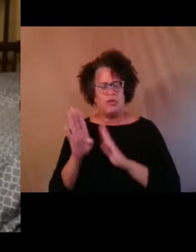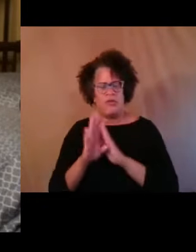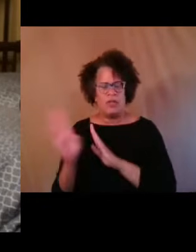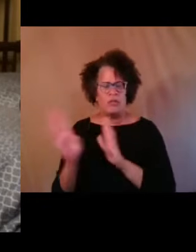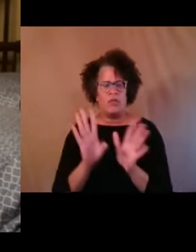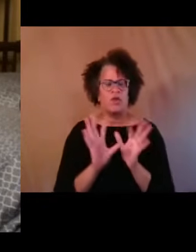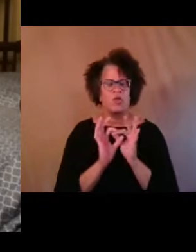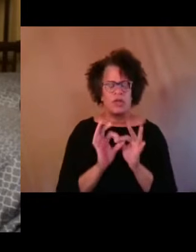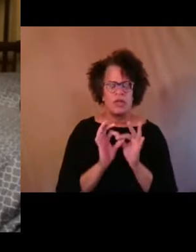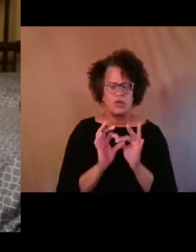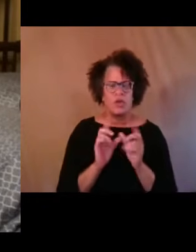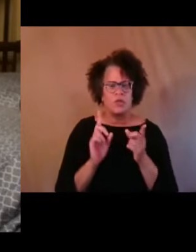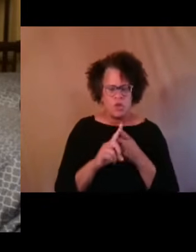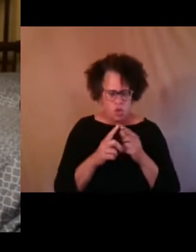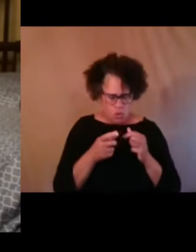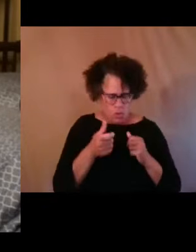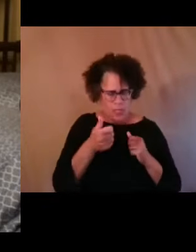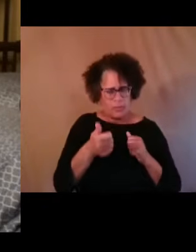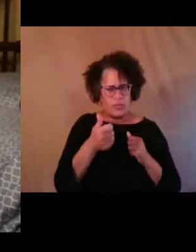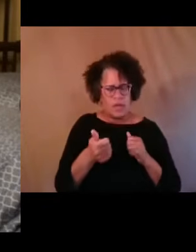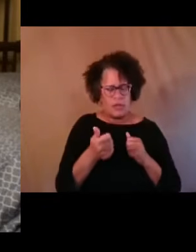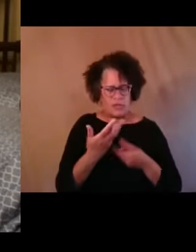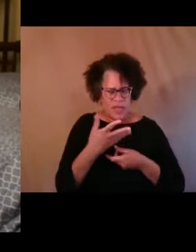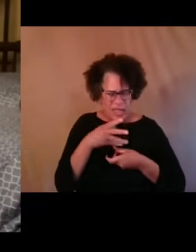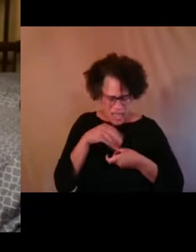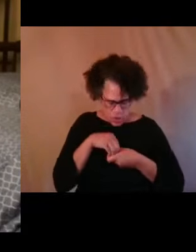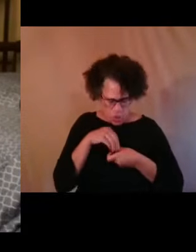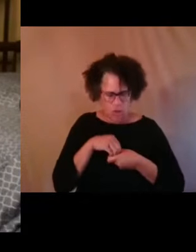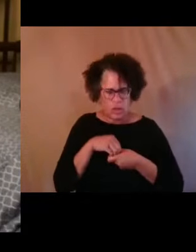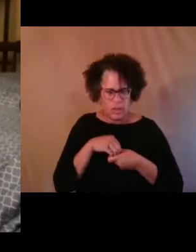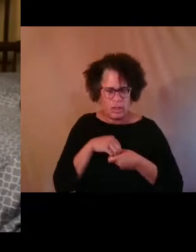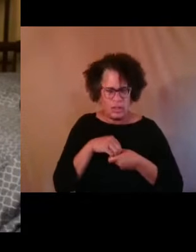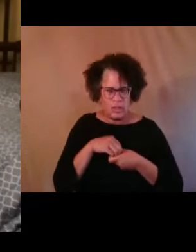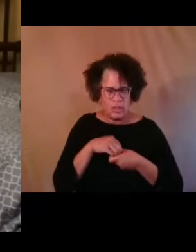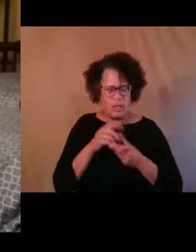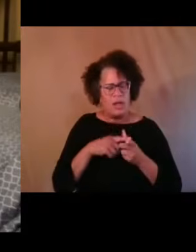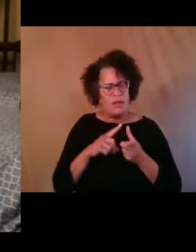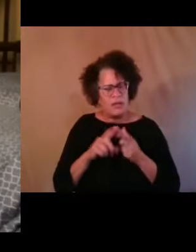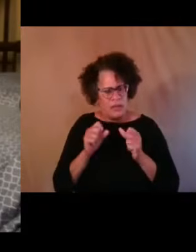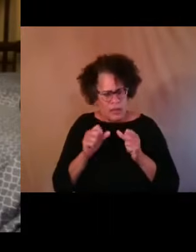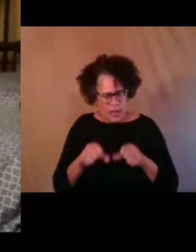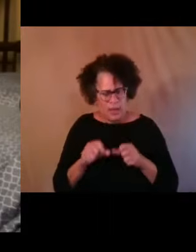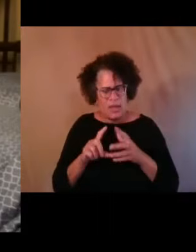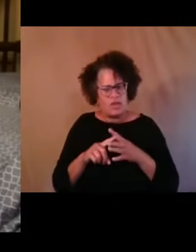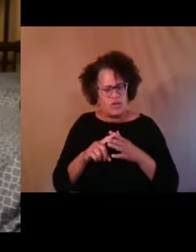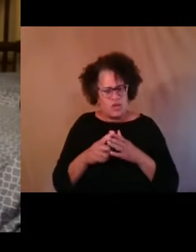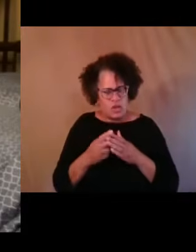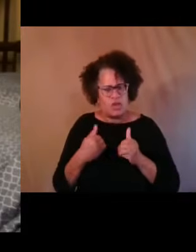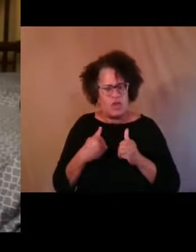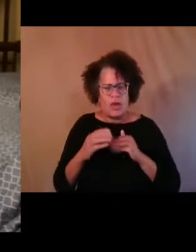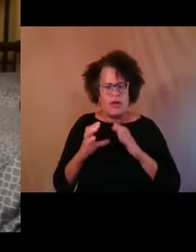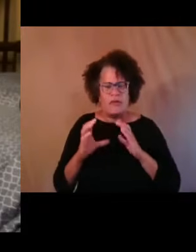to themselves internally so that they can actually start to have a conversation about